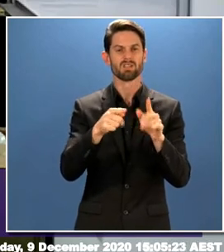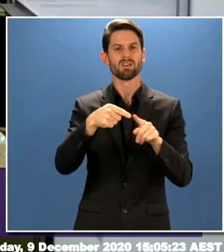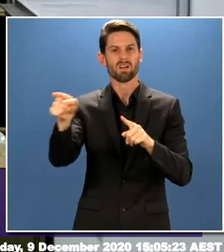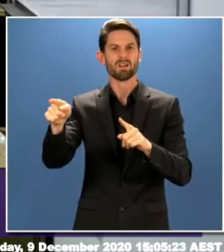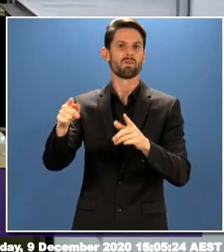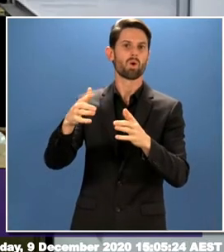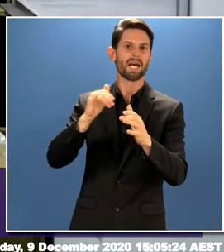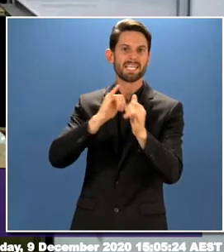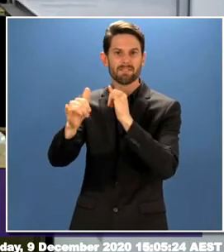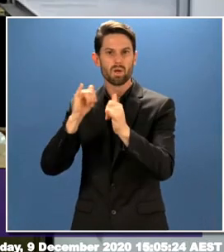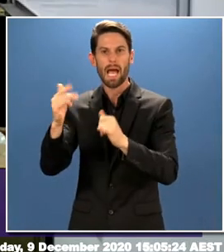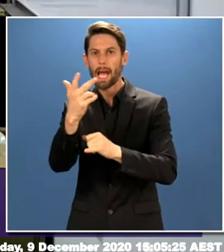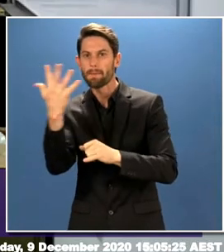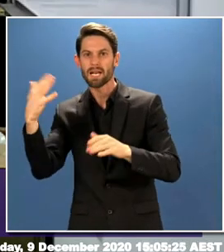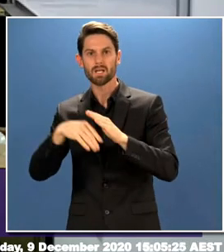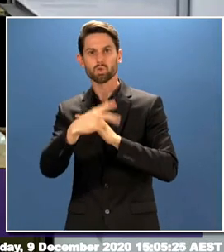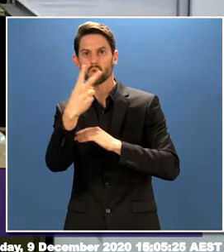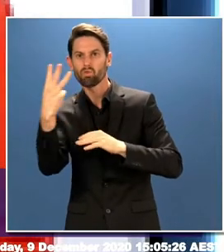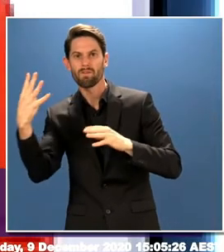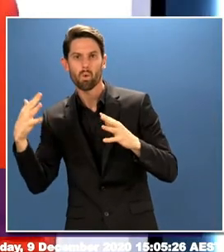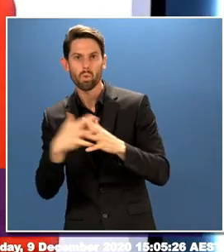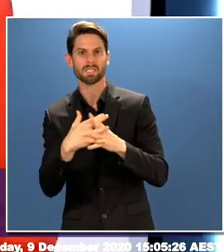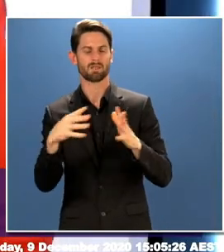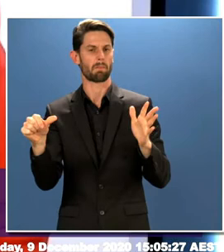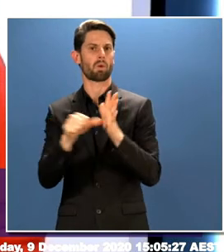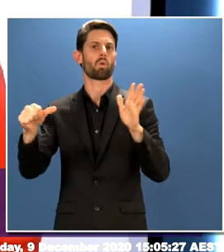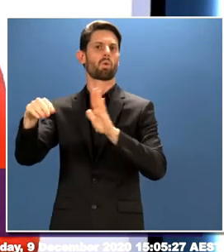At the same time... Can I ask you just a couple of questions there?